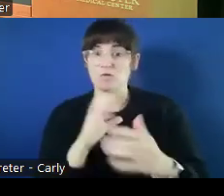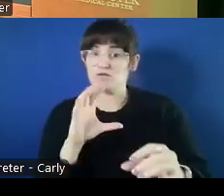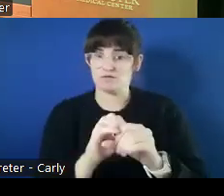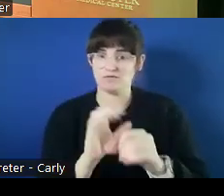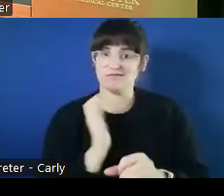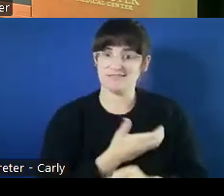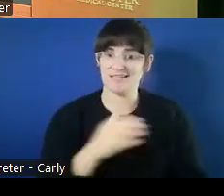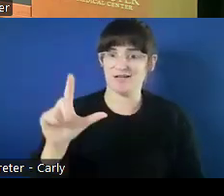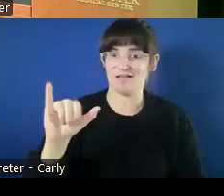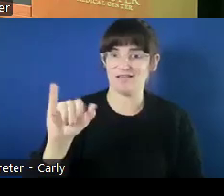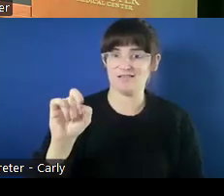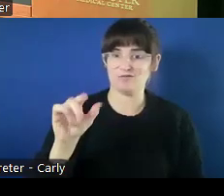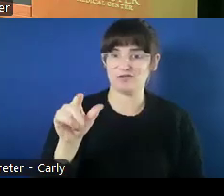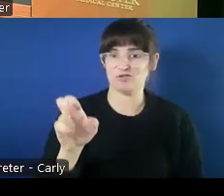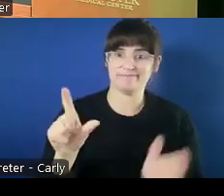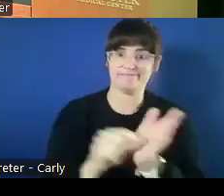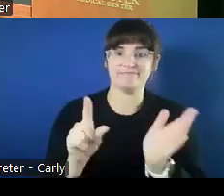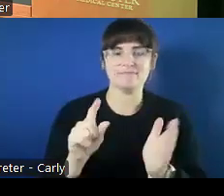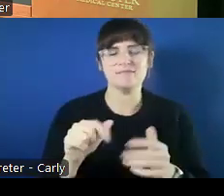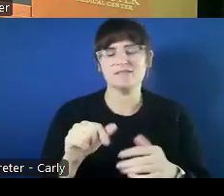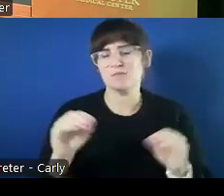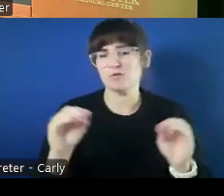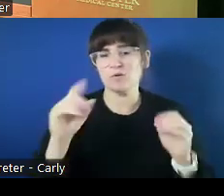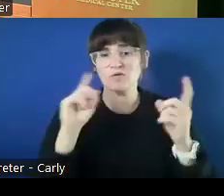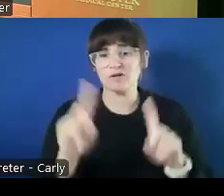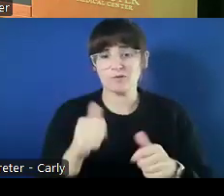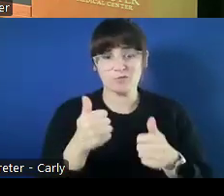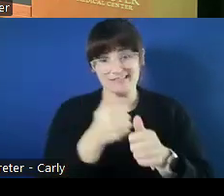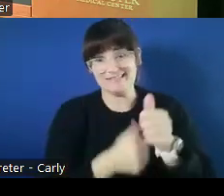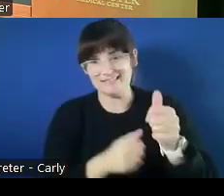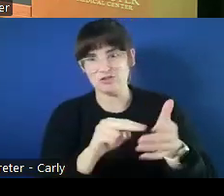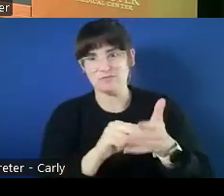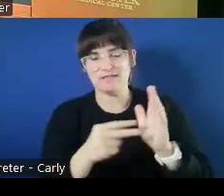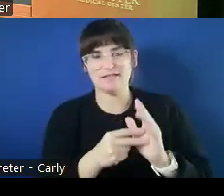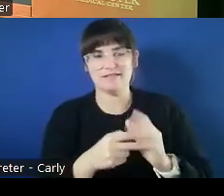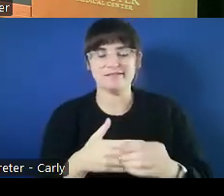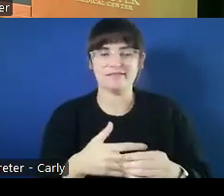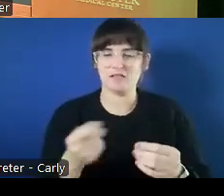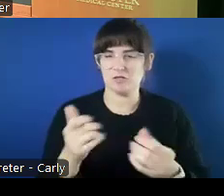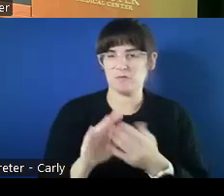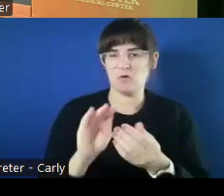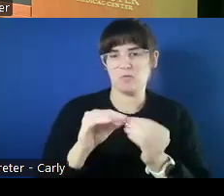not a lot of consensus exactly about what each one means exactly and and and and how we measure them